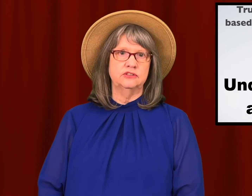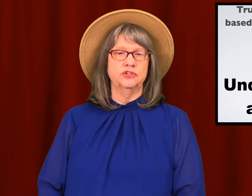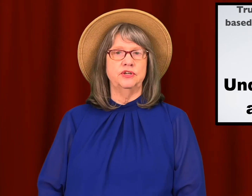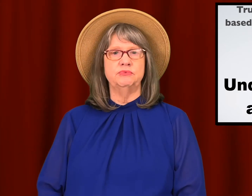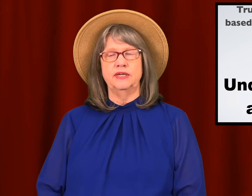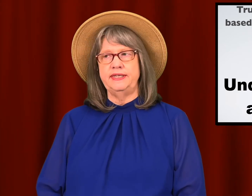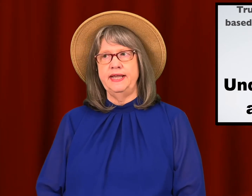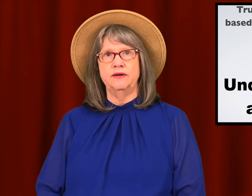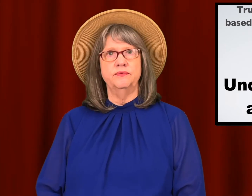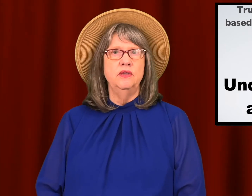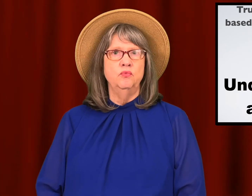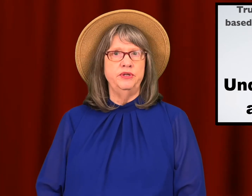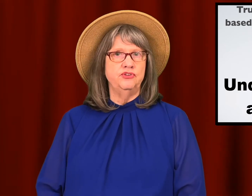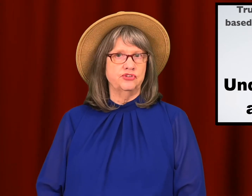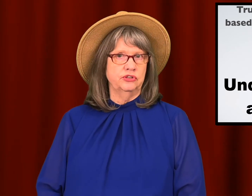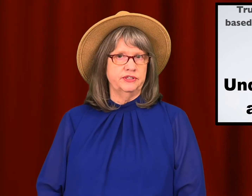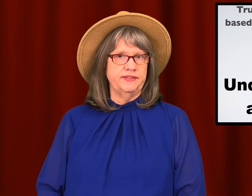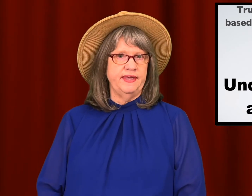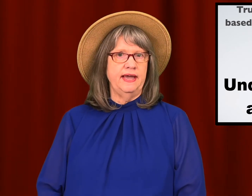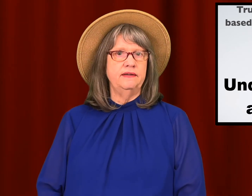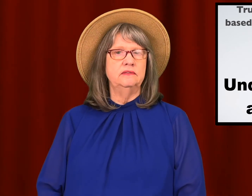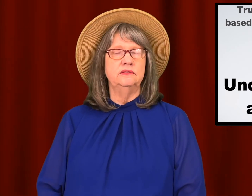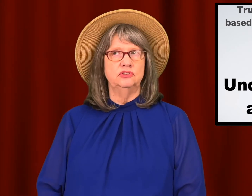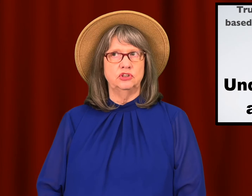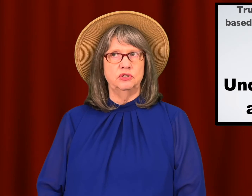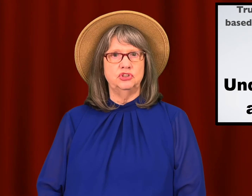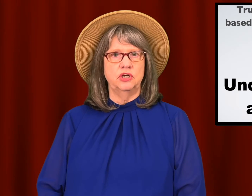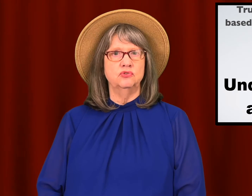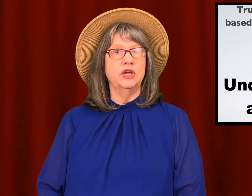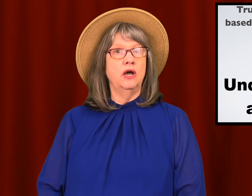turned upside down. We just looked at that so it shows